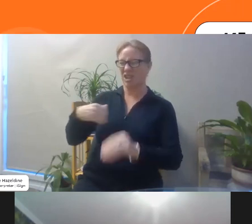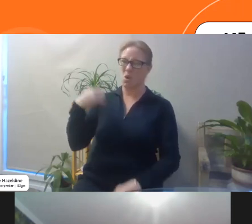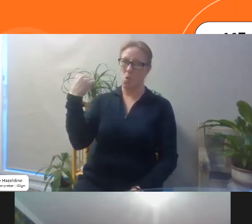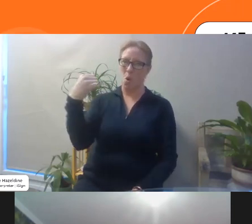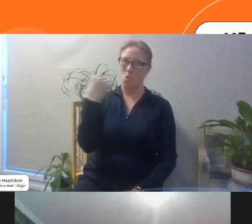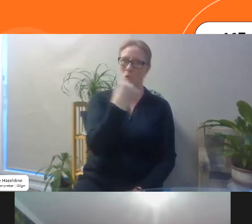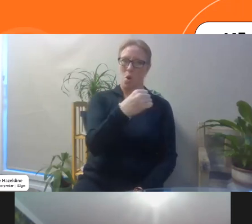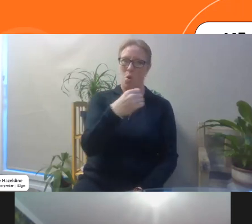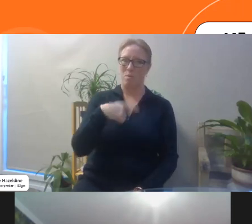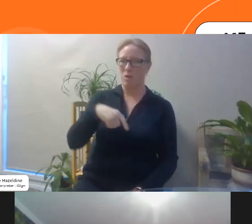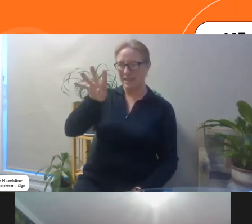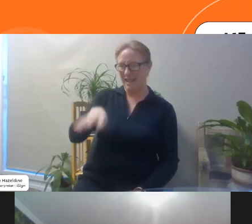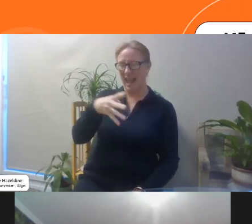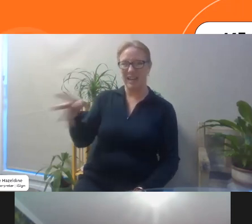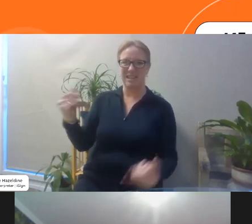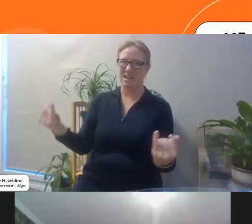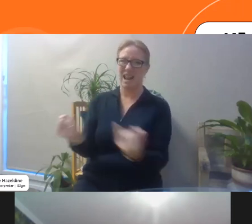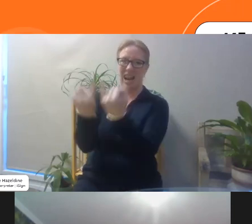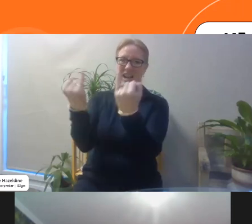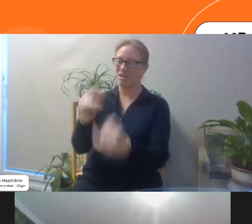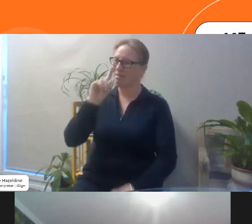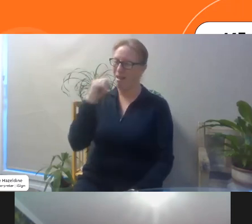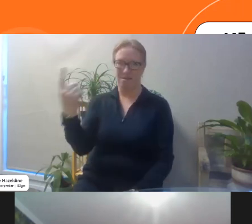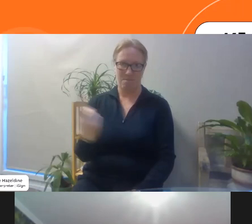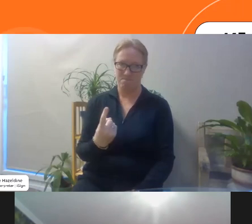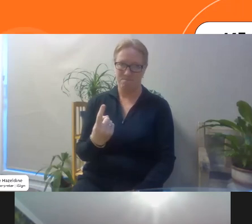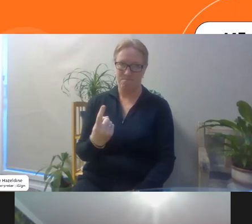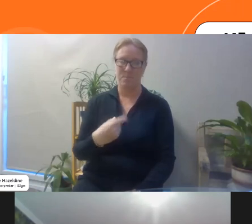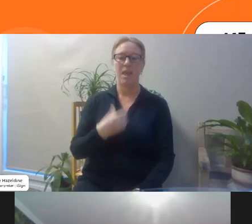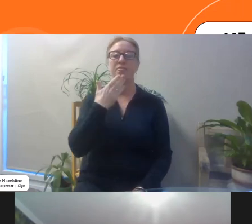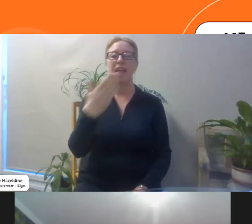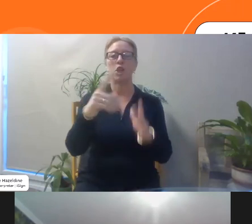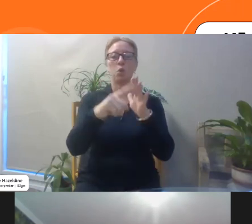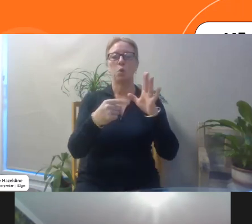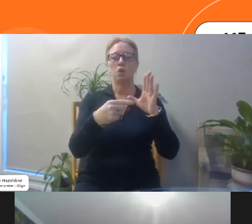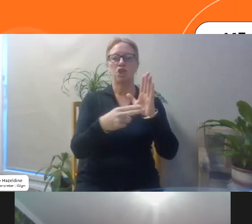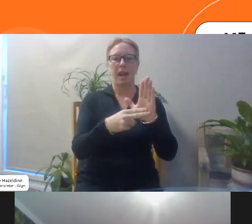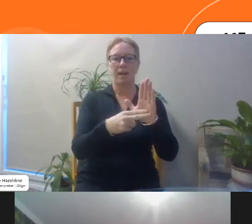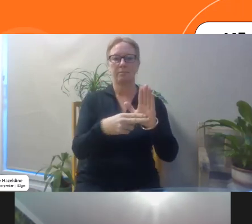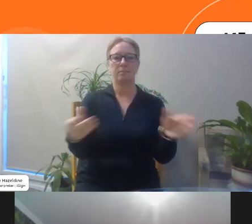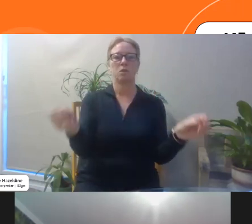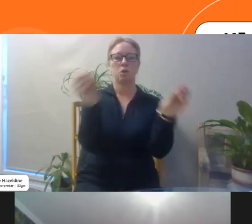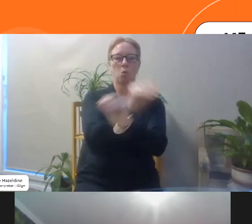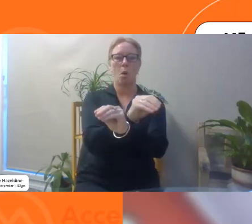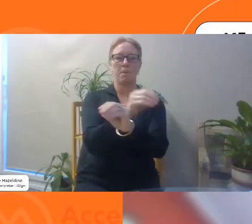in their schedule. Thank you Jan. Kia ora Amy and kia ora koutou.